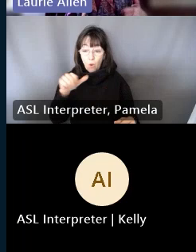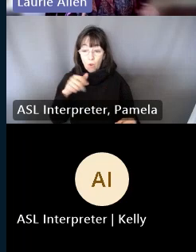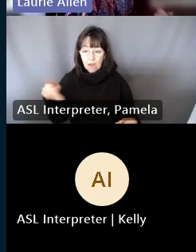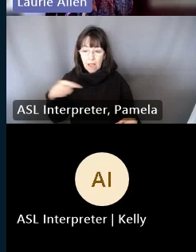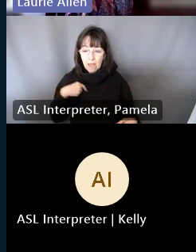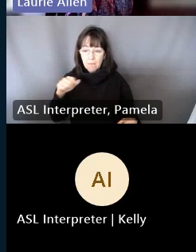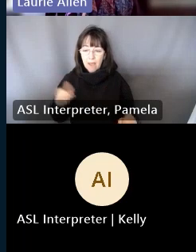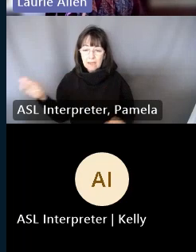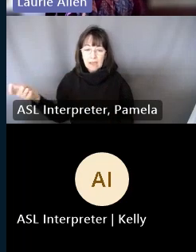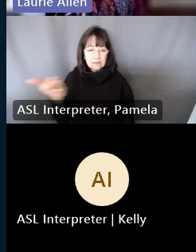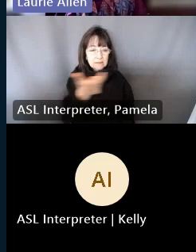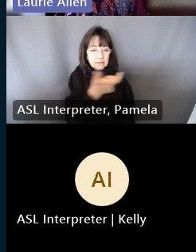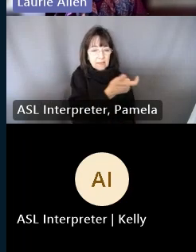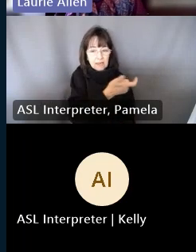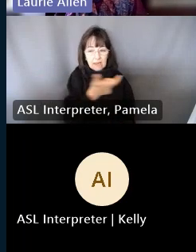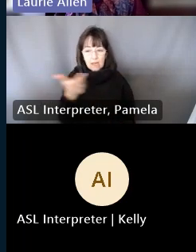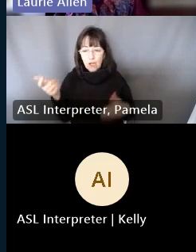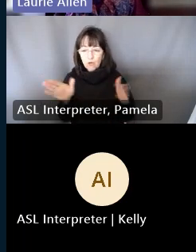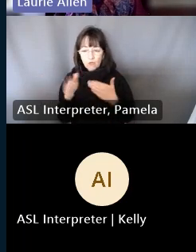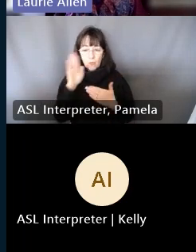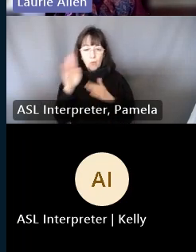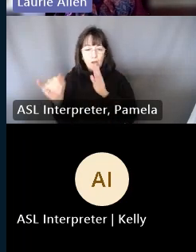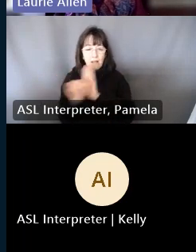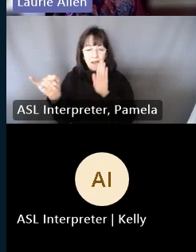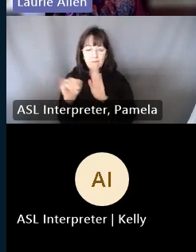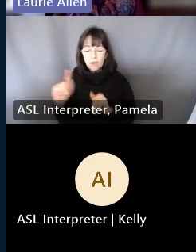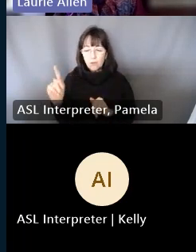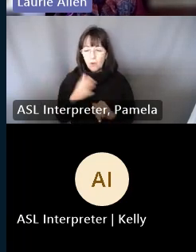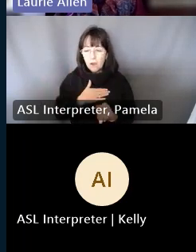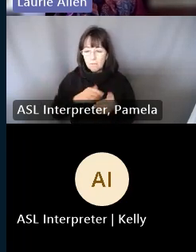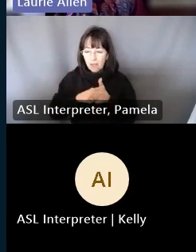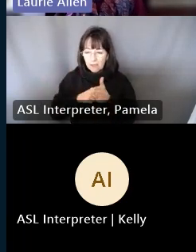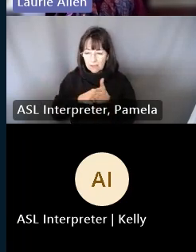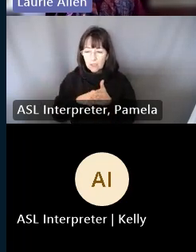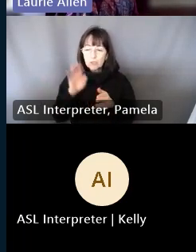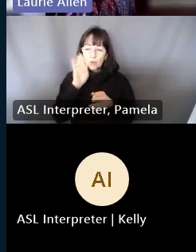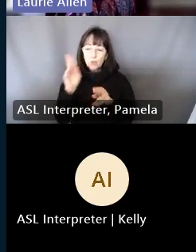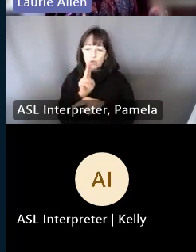It's going to identify where my keys are, and it's going to use spatial audio cues to guide me to my keys.